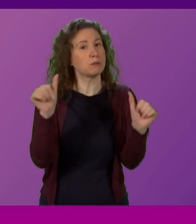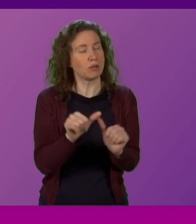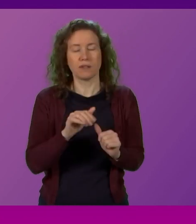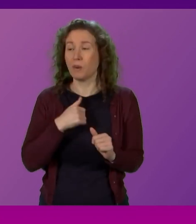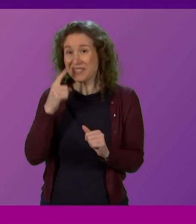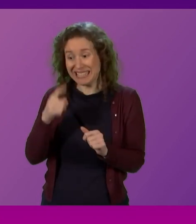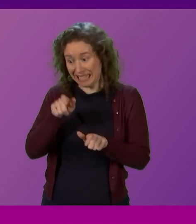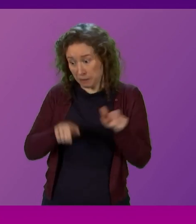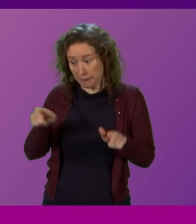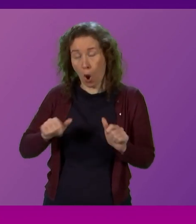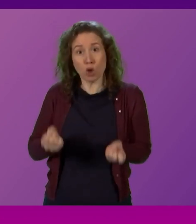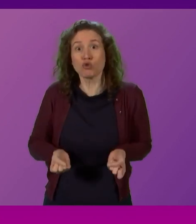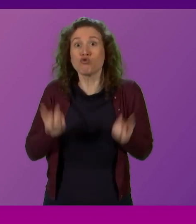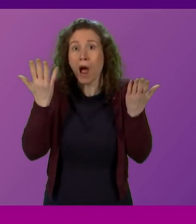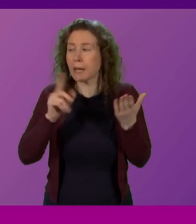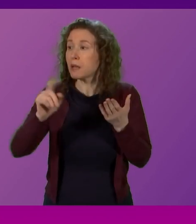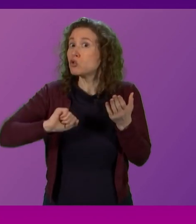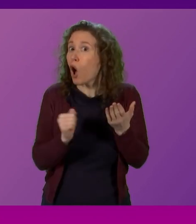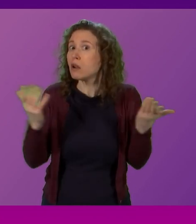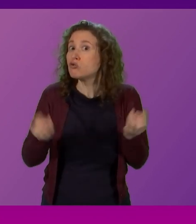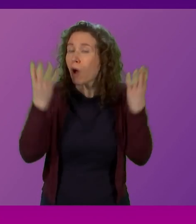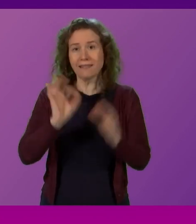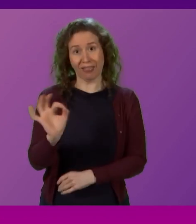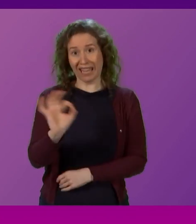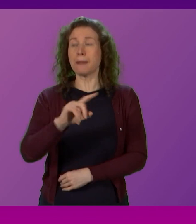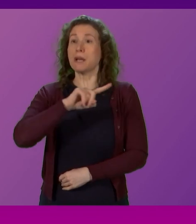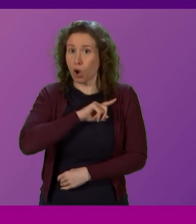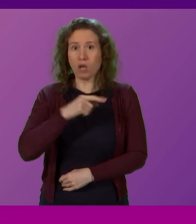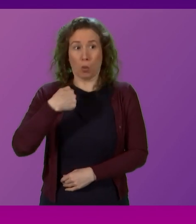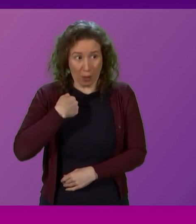They have not been on strike in Scotland, because of the work that this health secretary